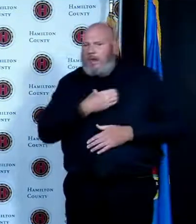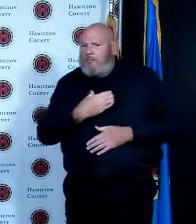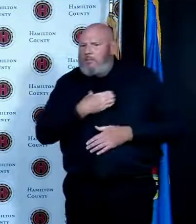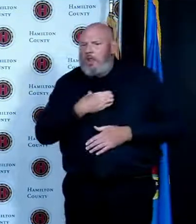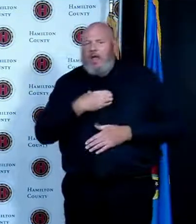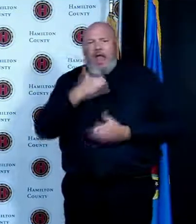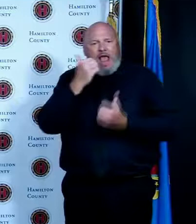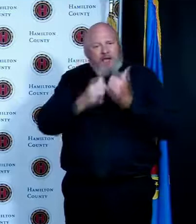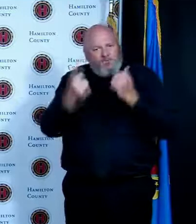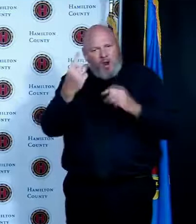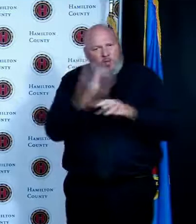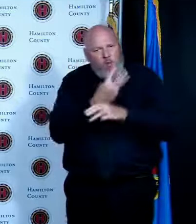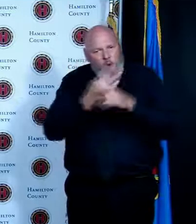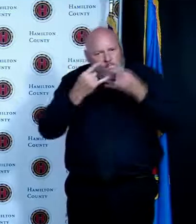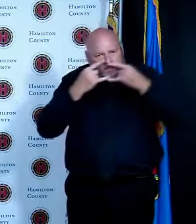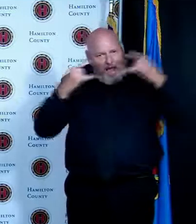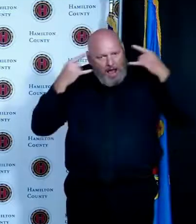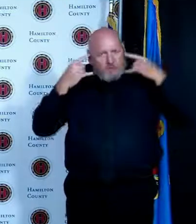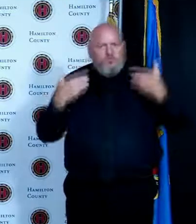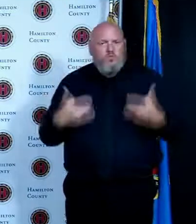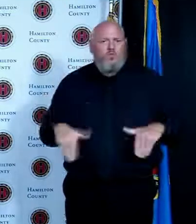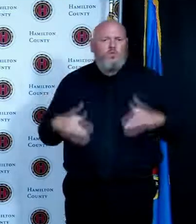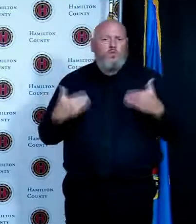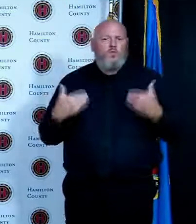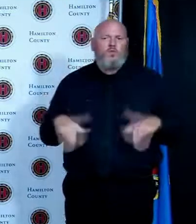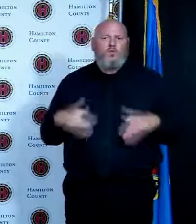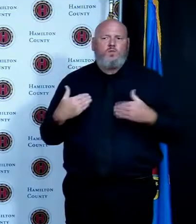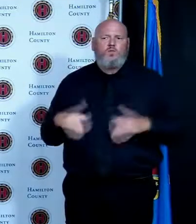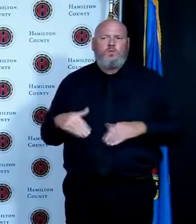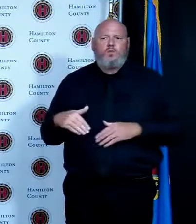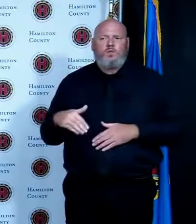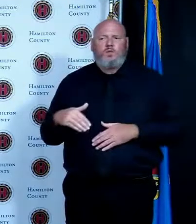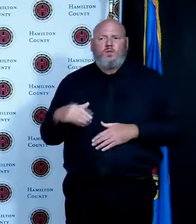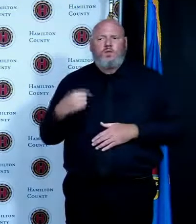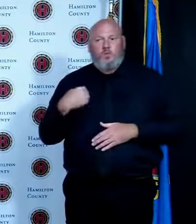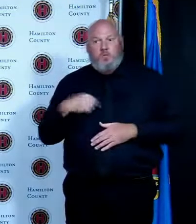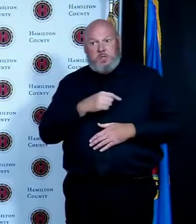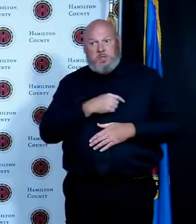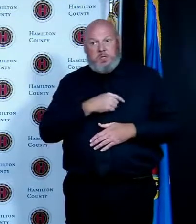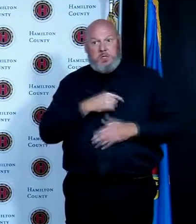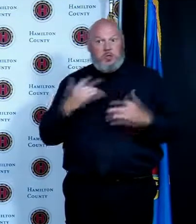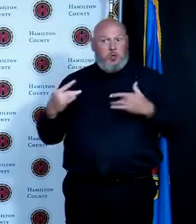this community and I think rightfully so so far uh we're holding steady and it's